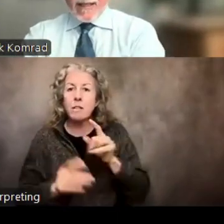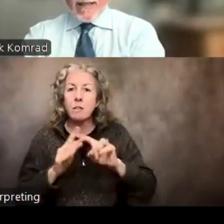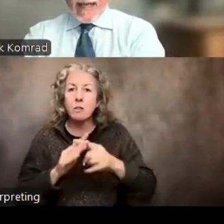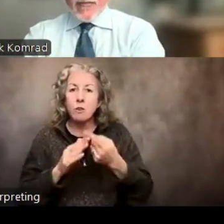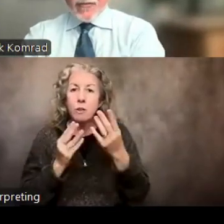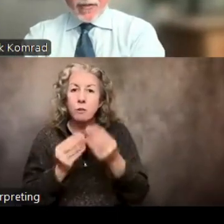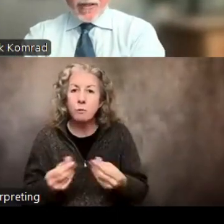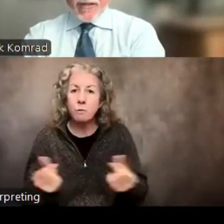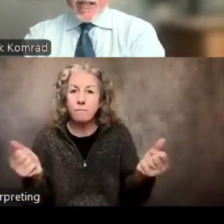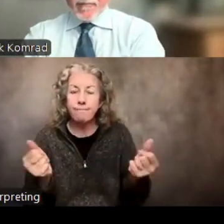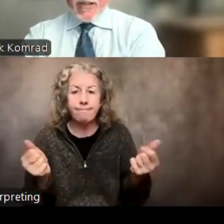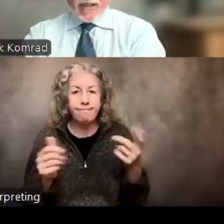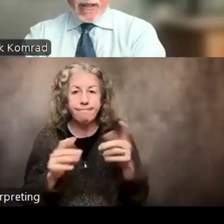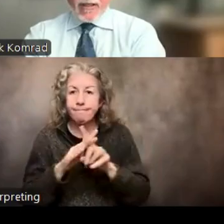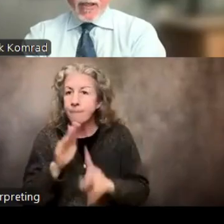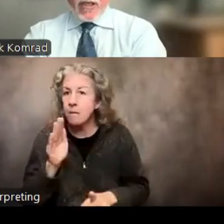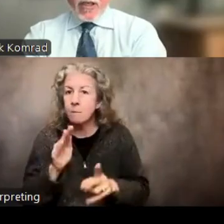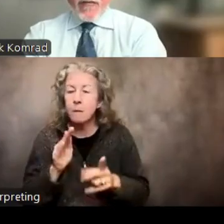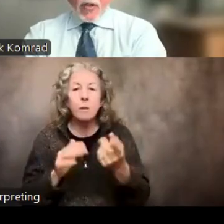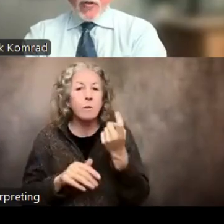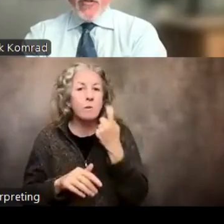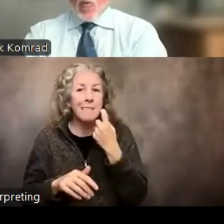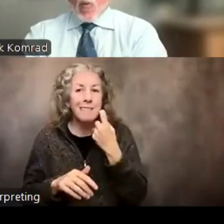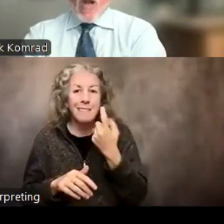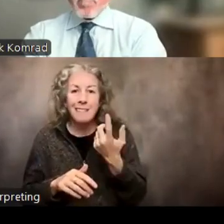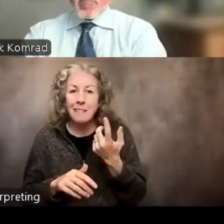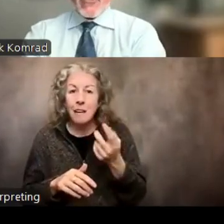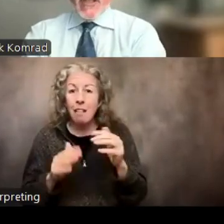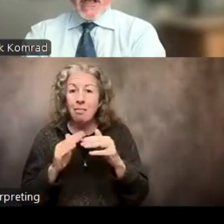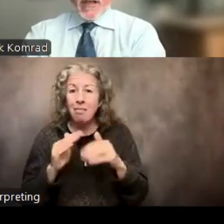these last few years that have been studied, fewer than 1% of